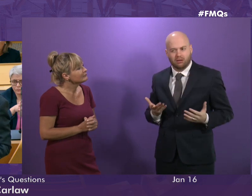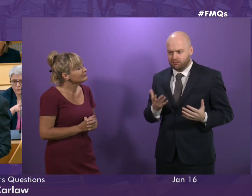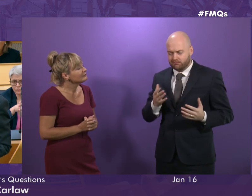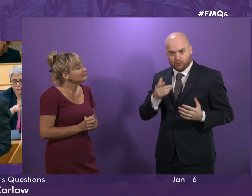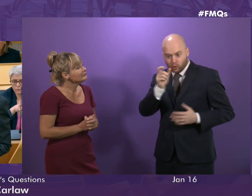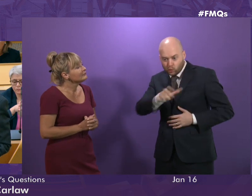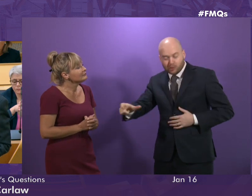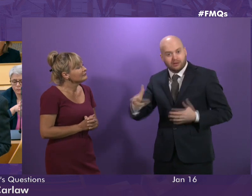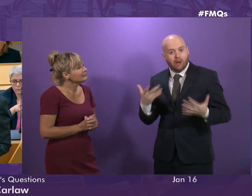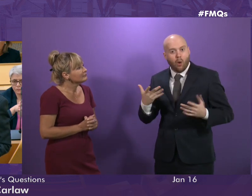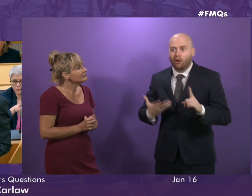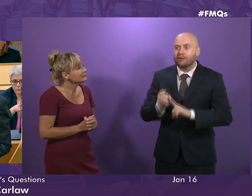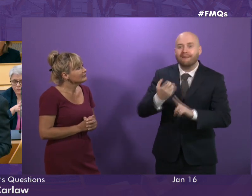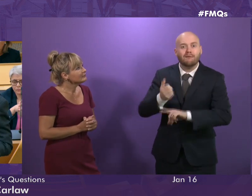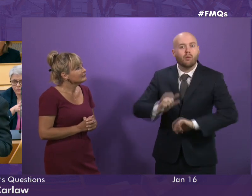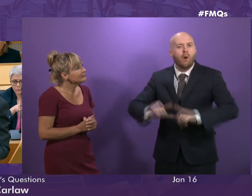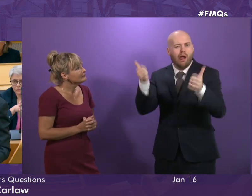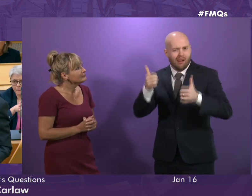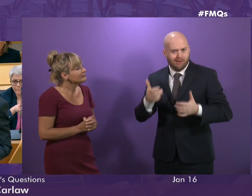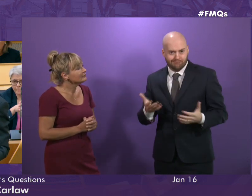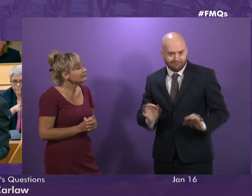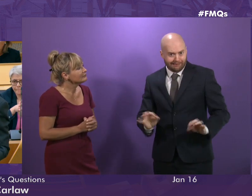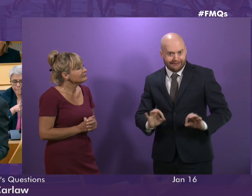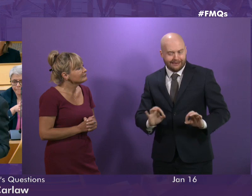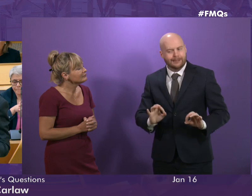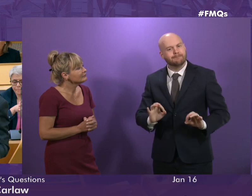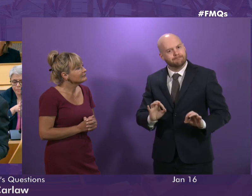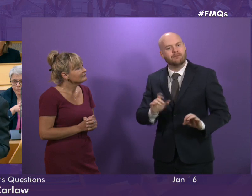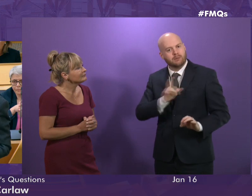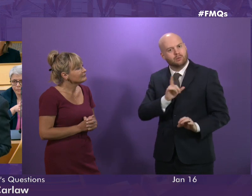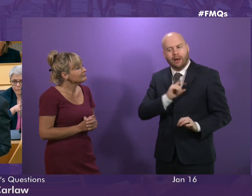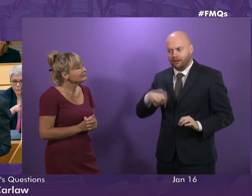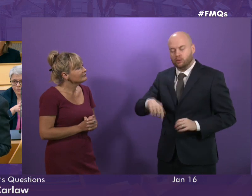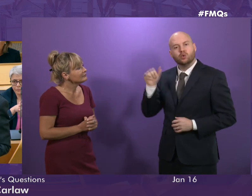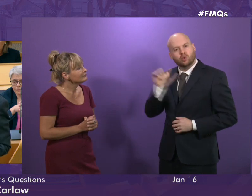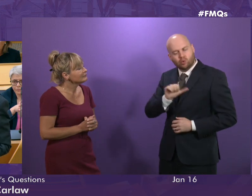should command our attention. In saying that she will respond to the call